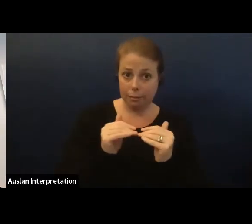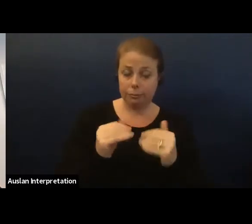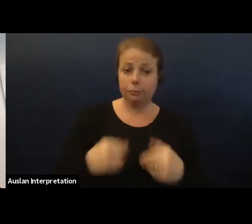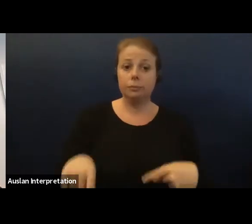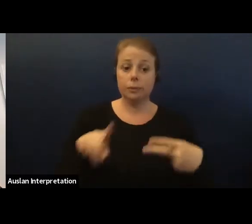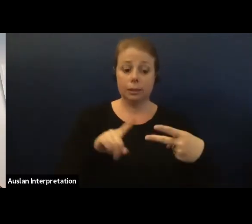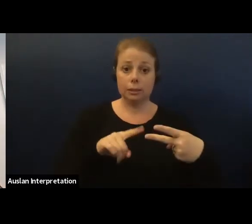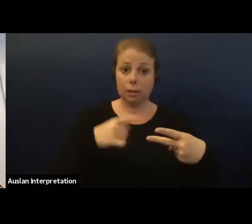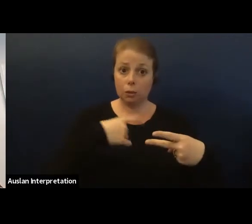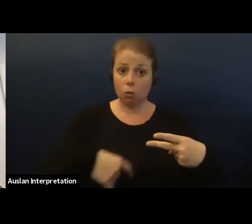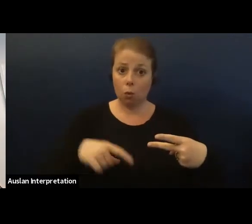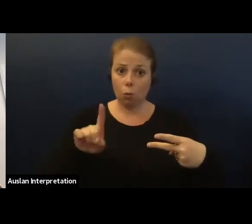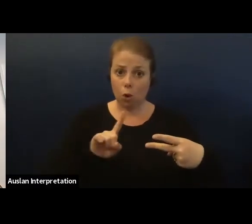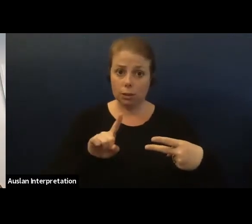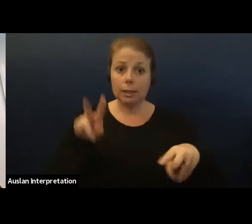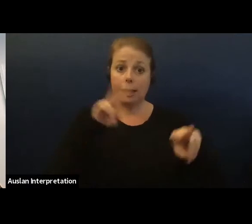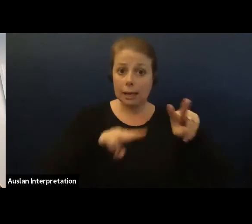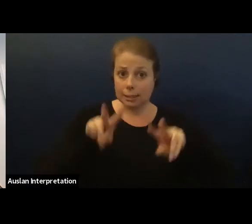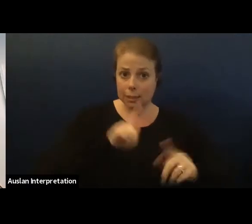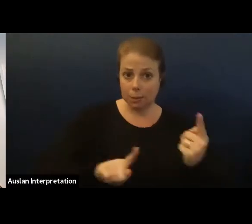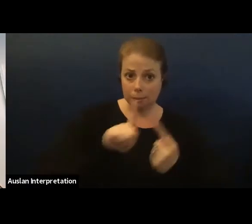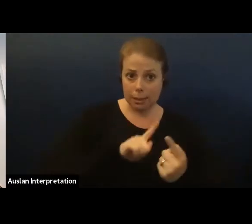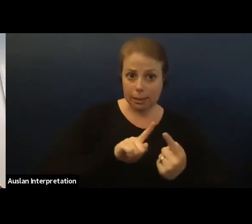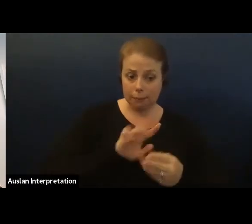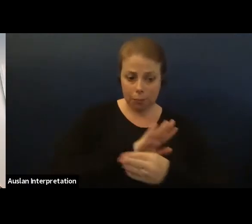we bring the panel together to review an initial ranking of applications.